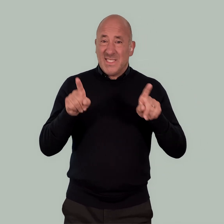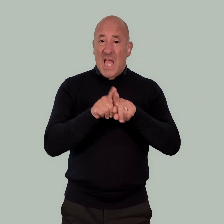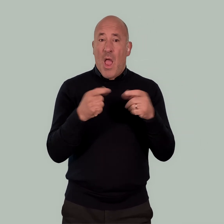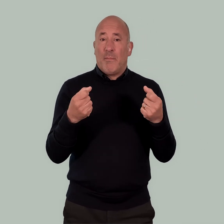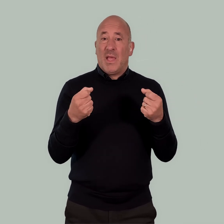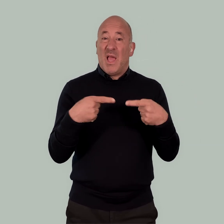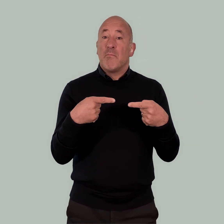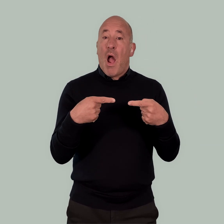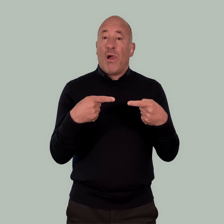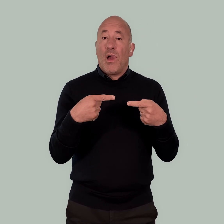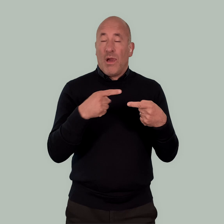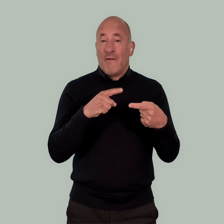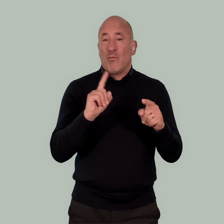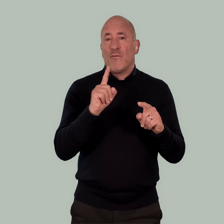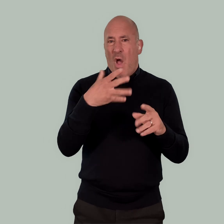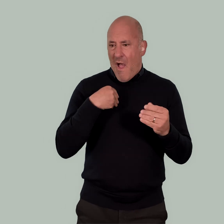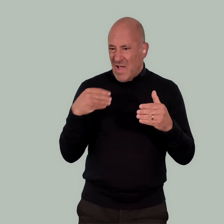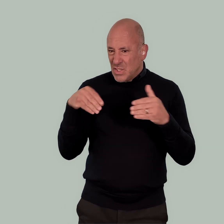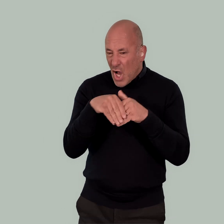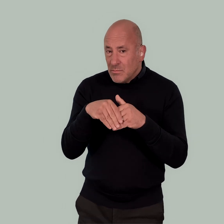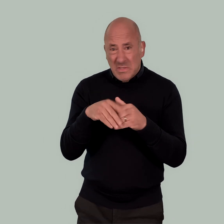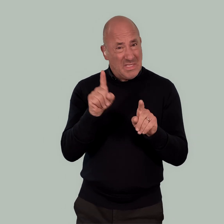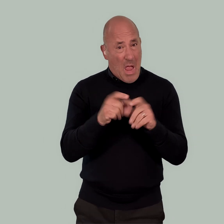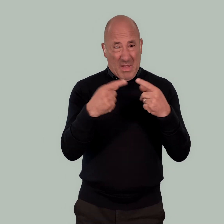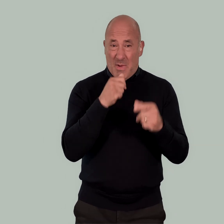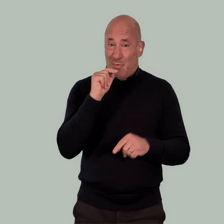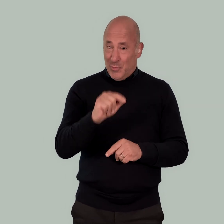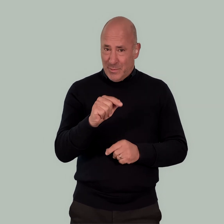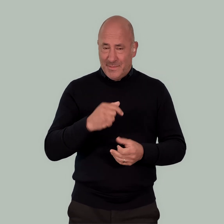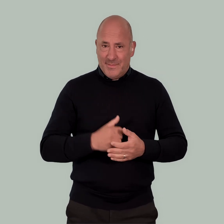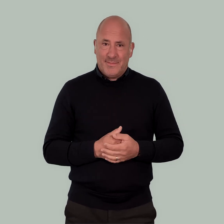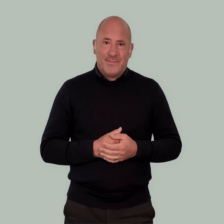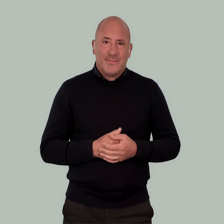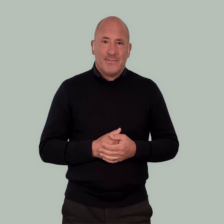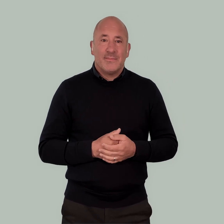You can also use this email address if your response includes attachments.